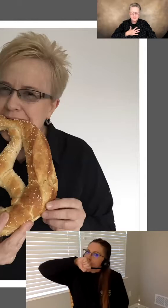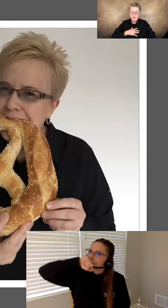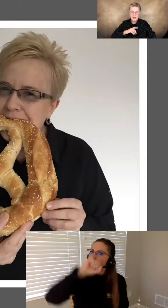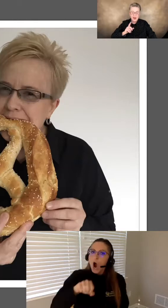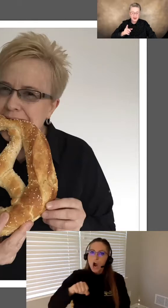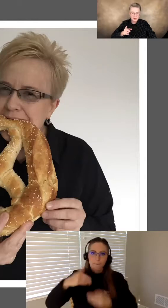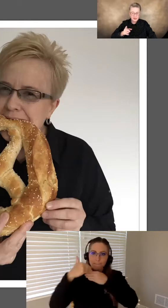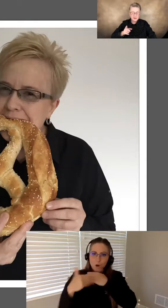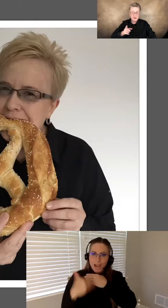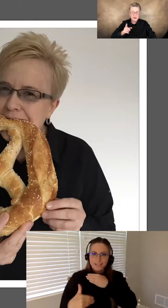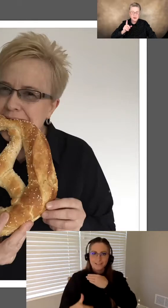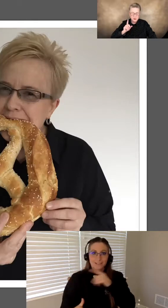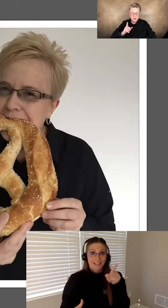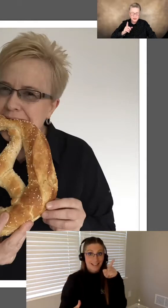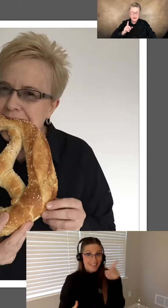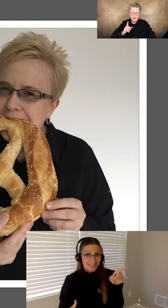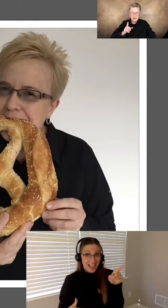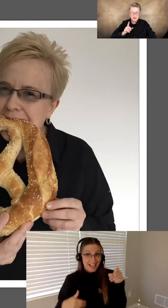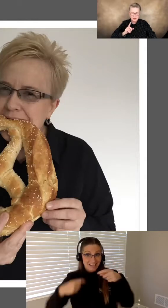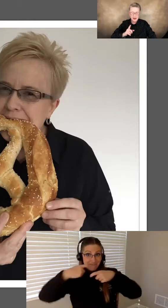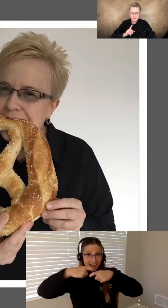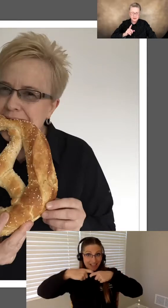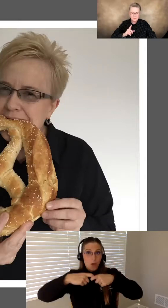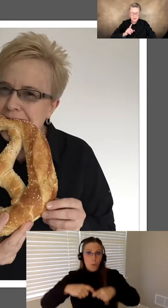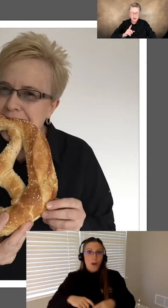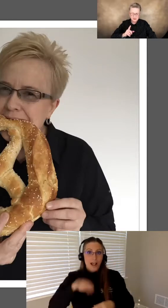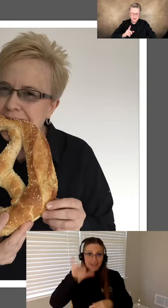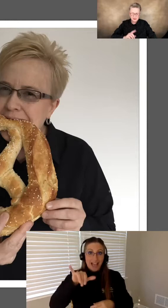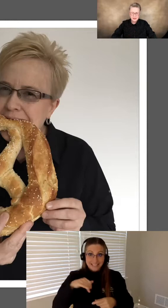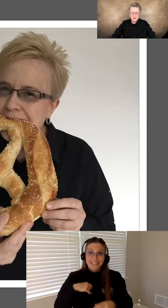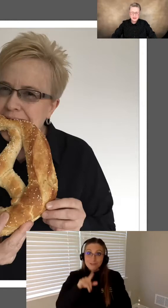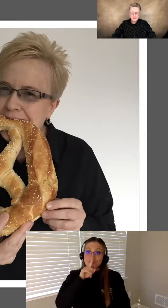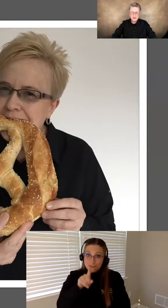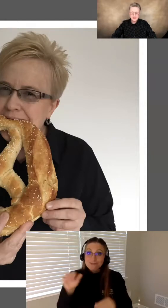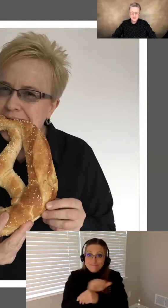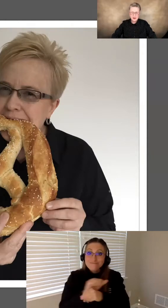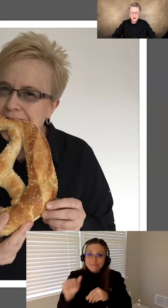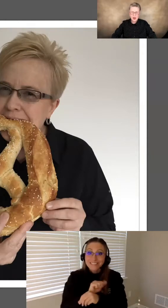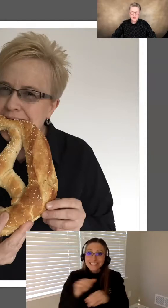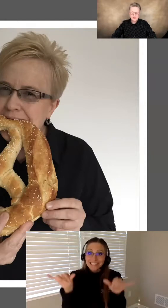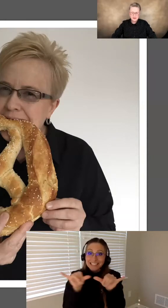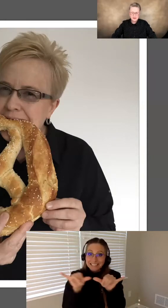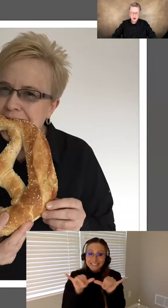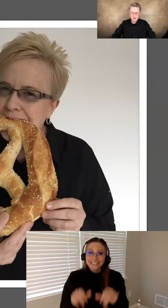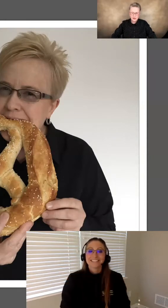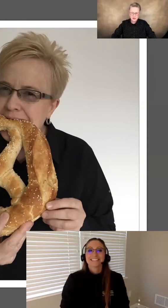now that pretzel truly is the size of the pretzel, I was visiting Austria